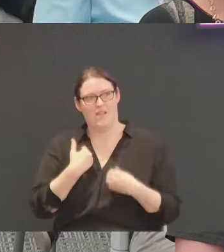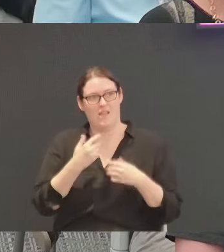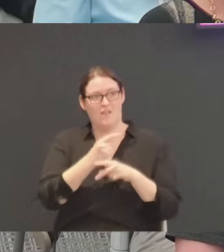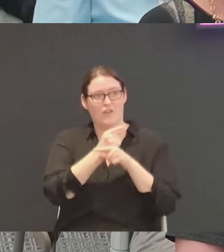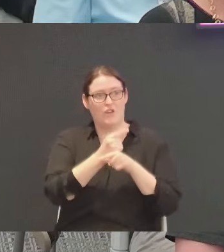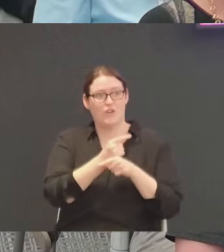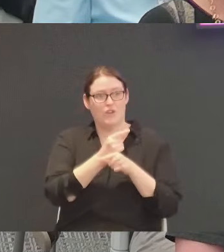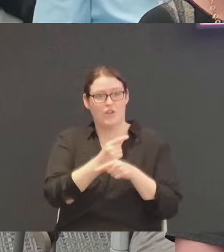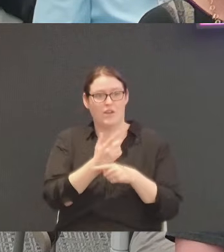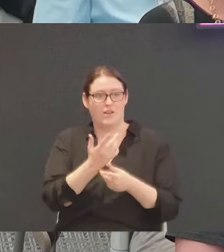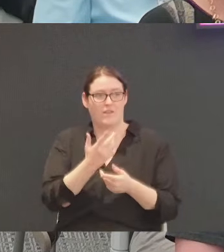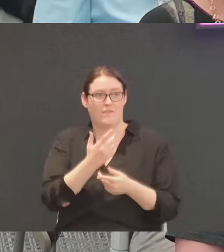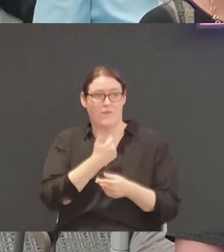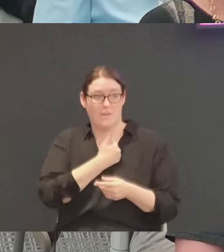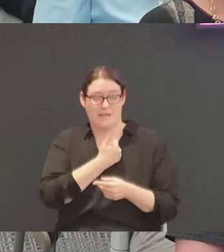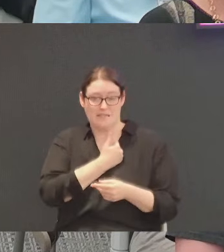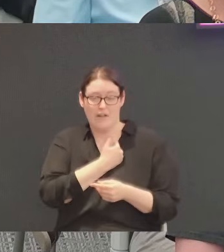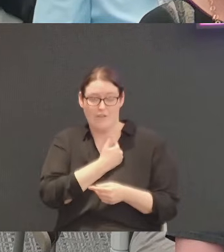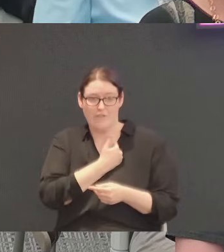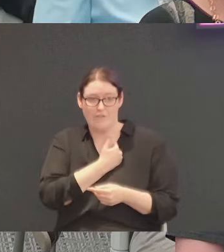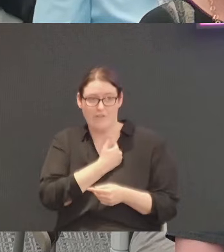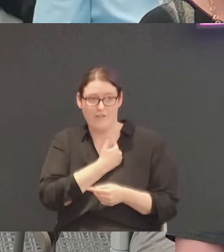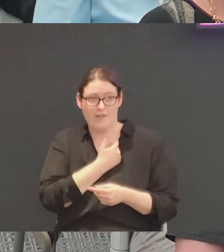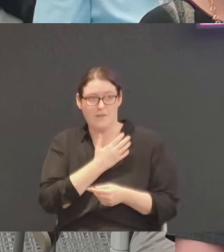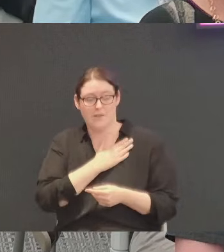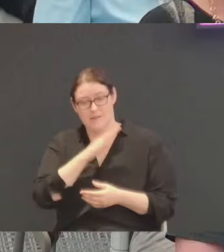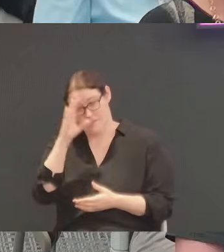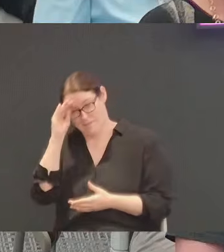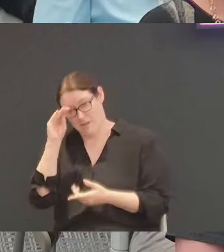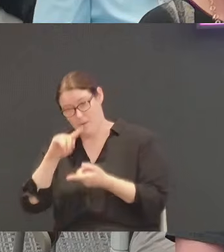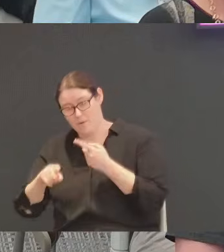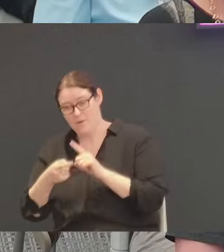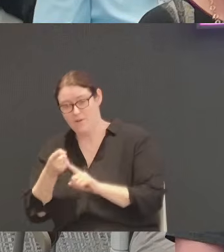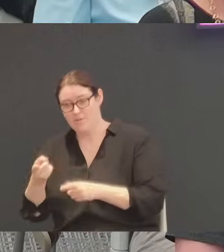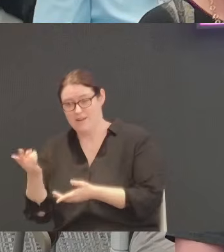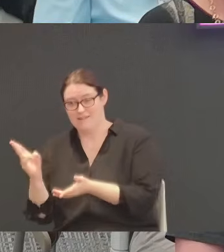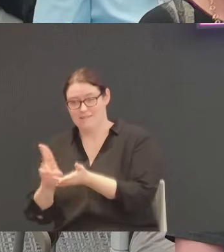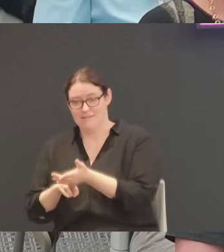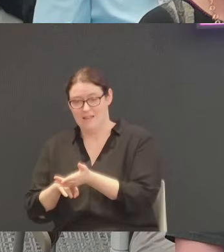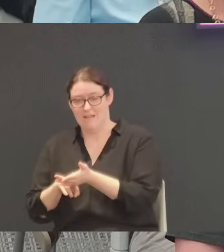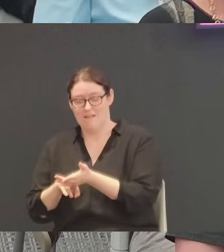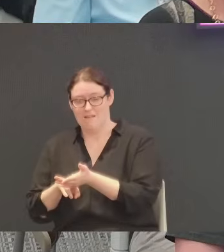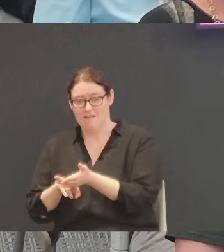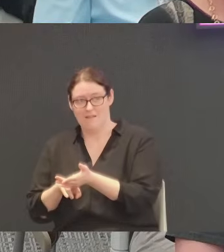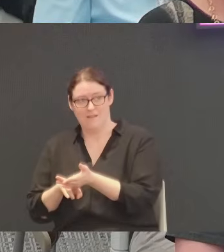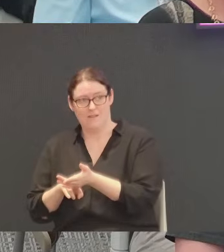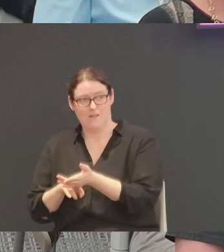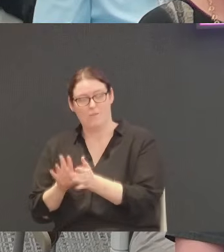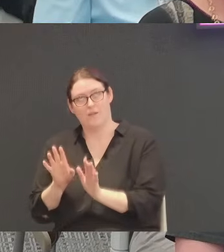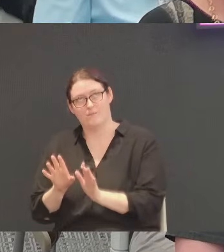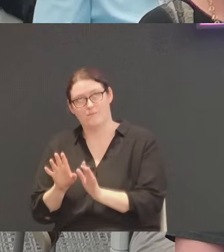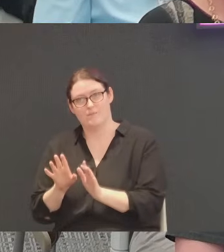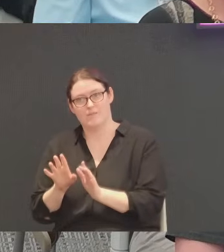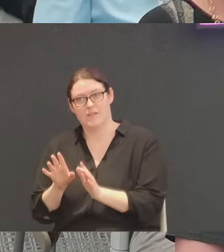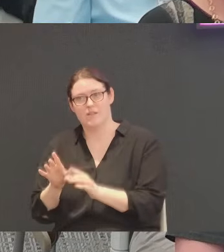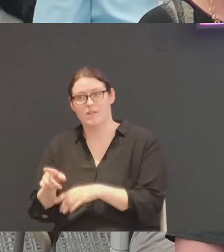for myself because my boyfriend signed over to an order to see Shay. They wanted him to sign a